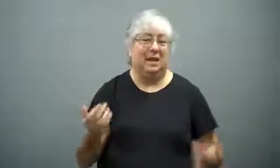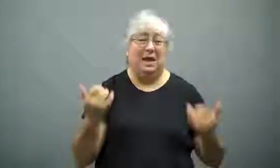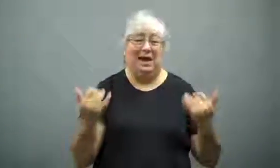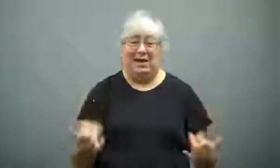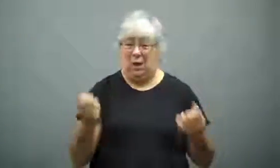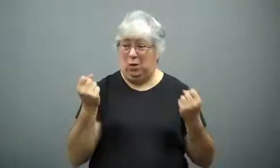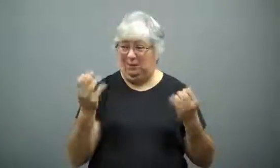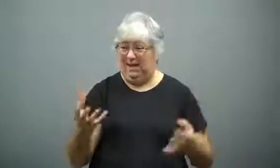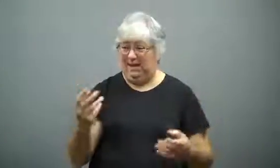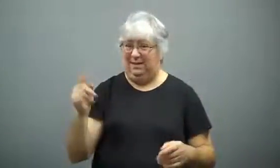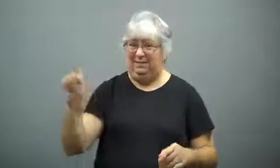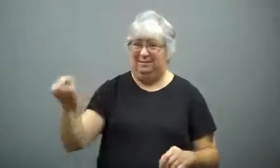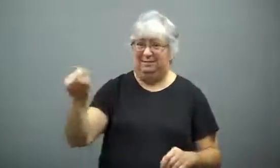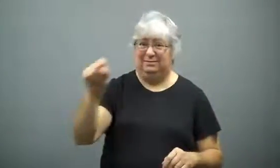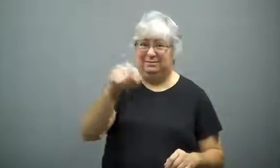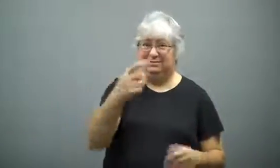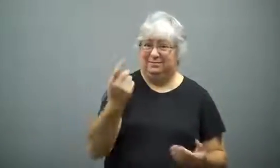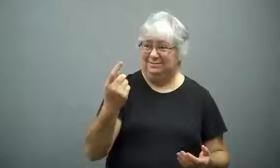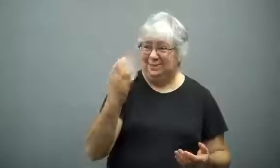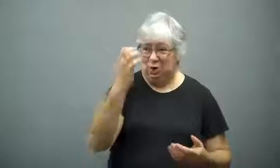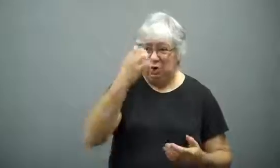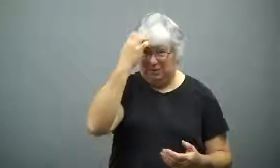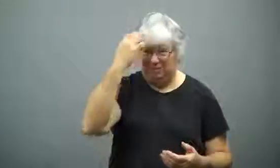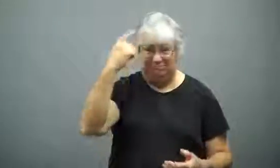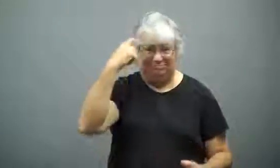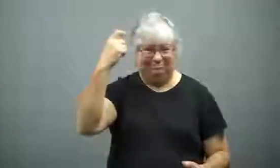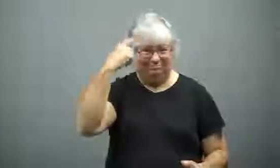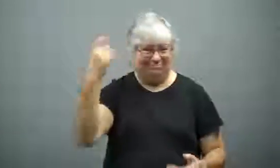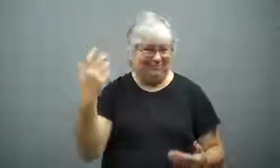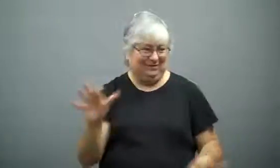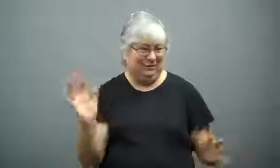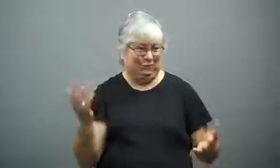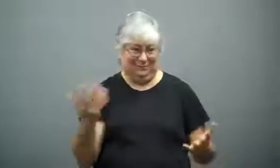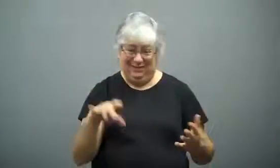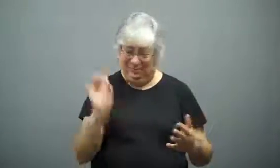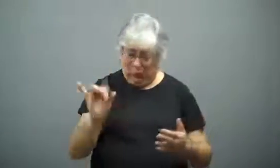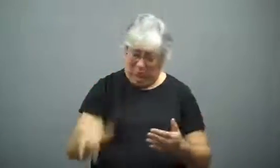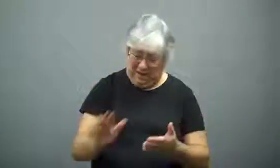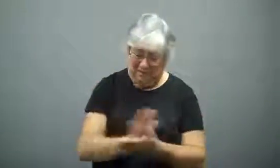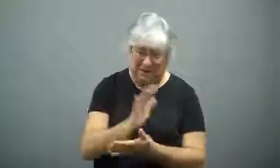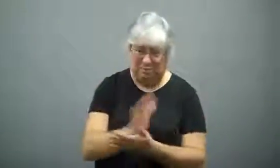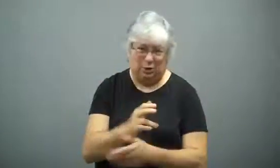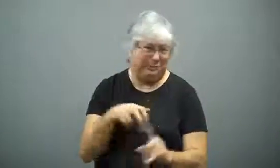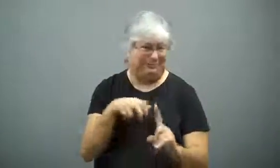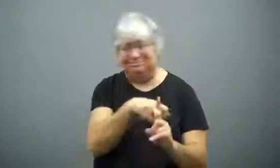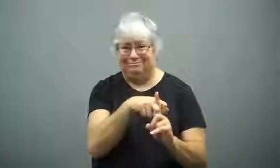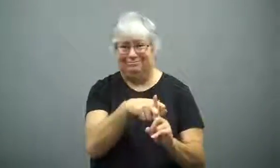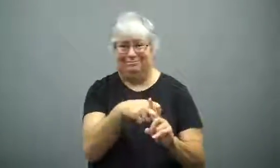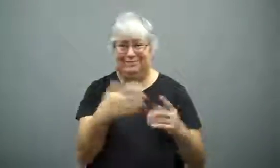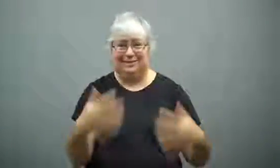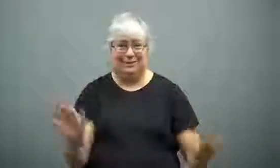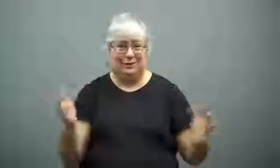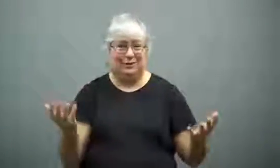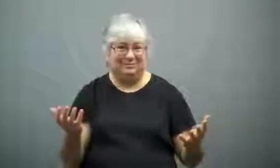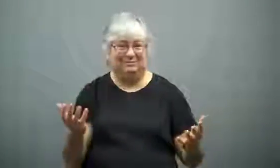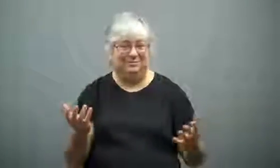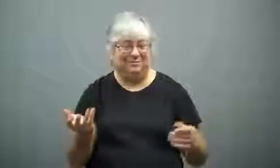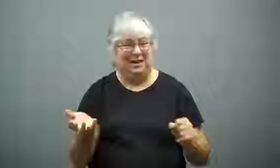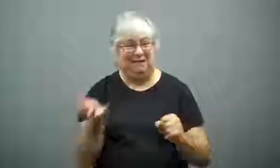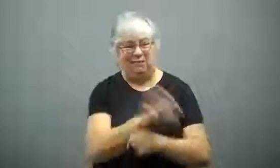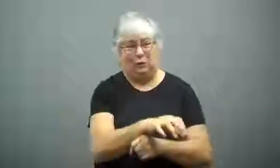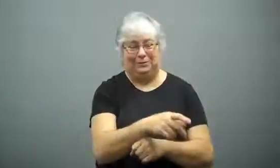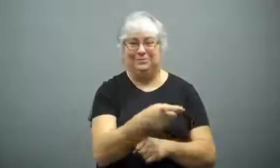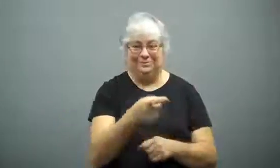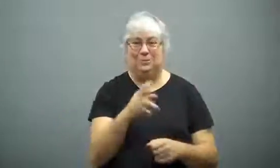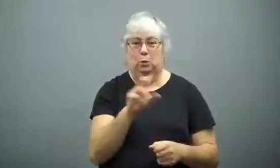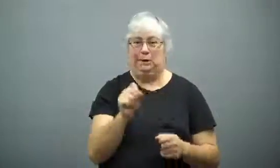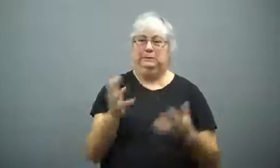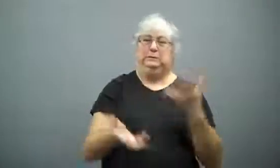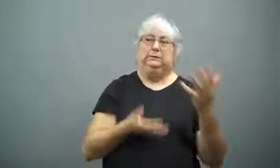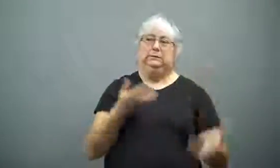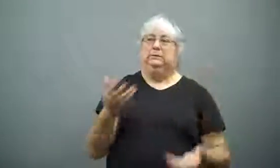European countries are suspicious now.